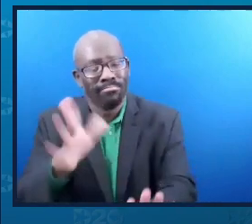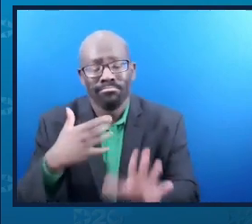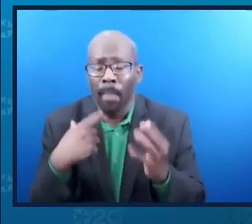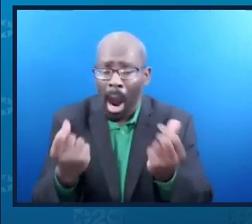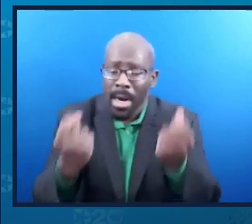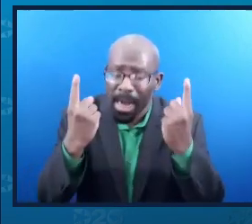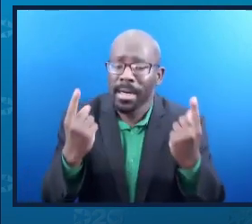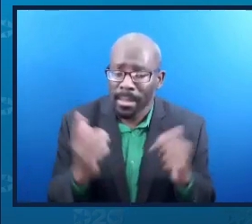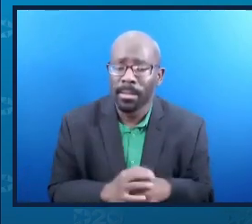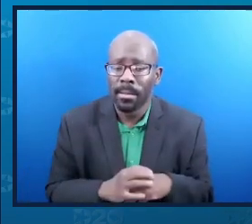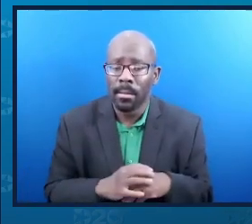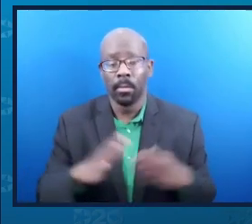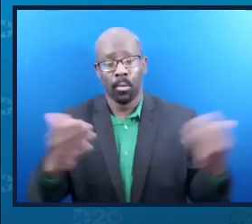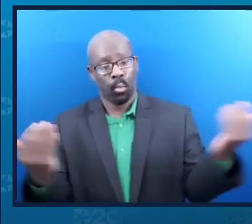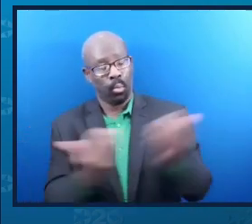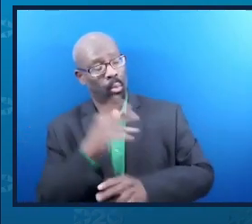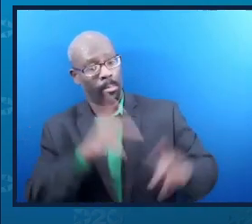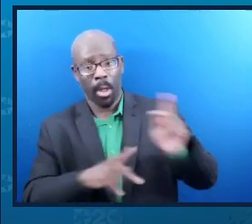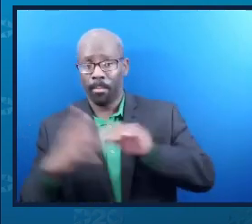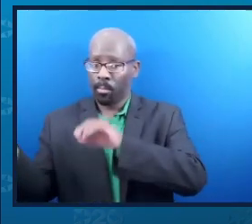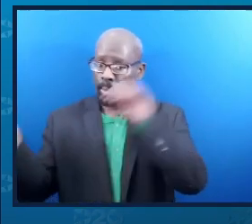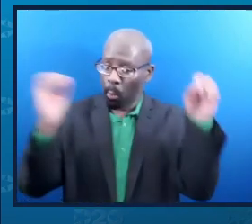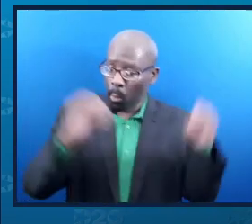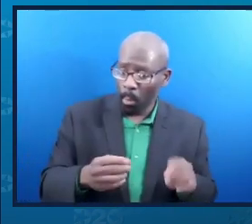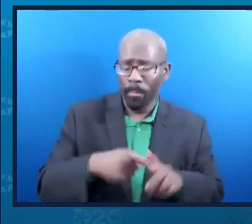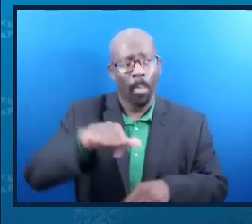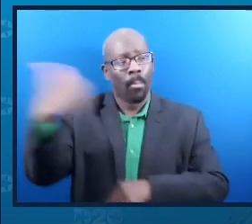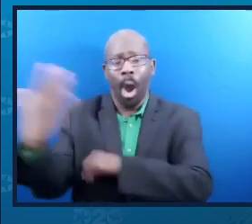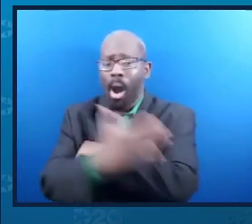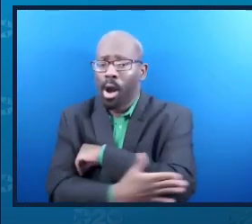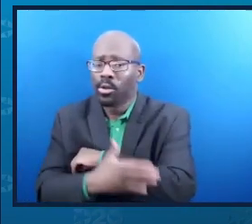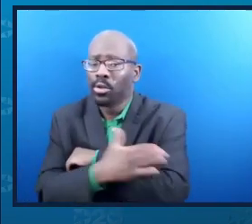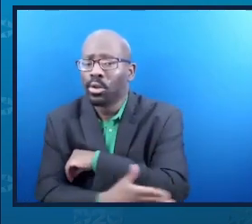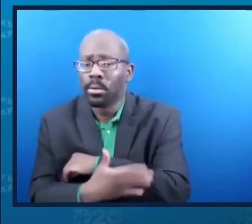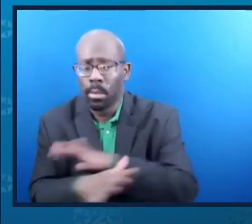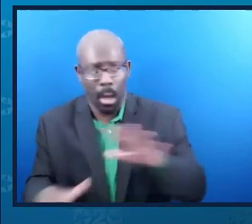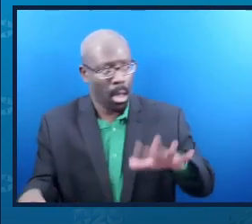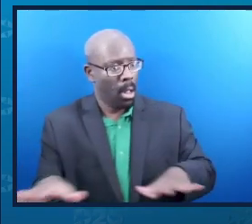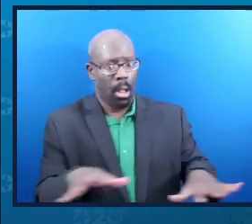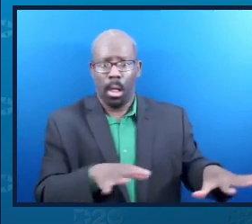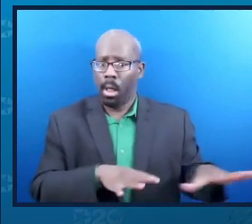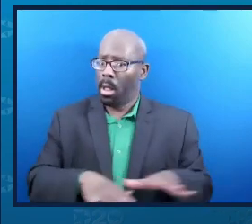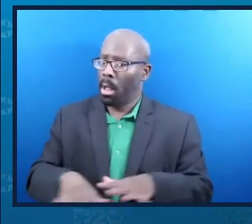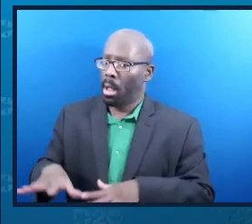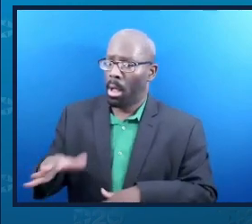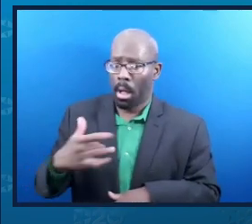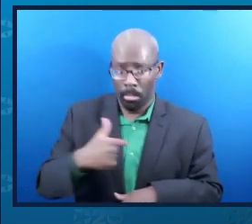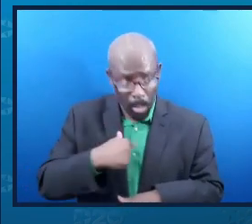MIGHT LOOK AROUND THIS COUNTRY AND WONDER WHETHER FROM THERE IS